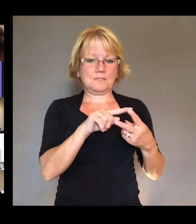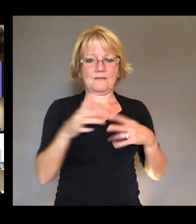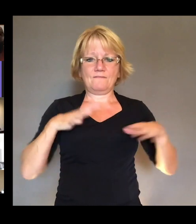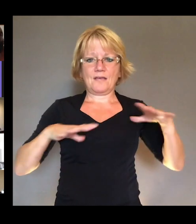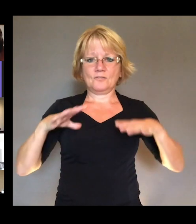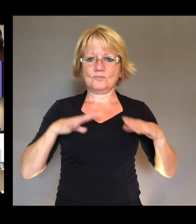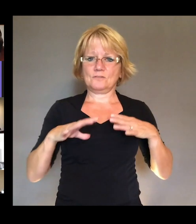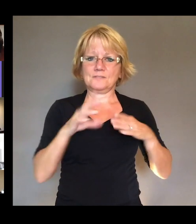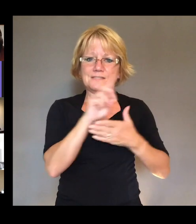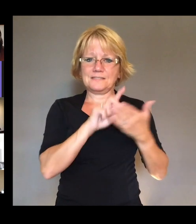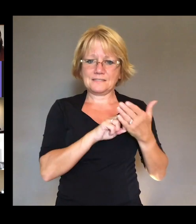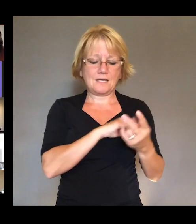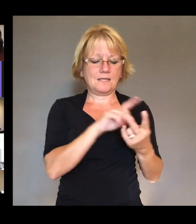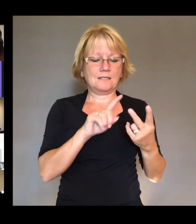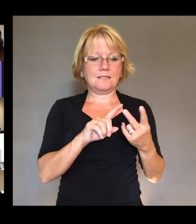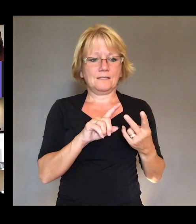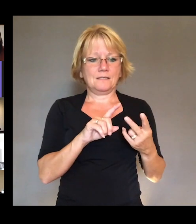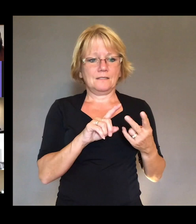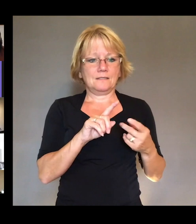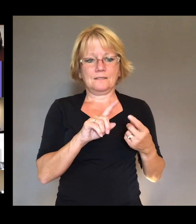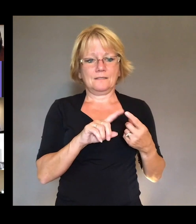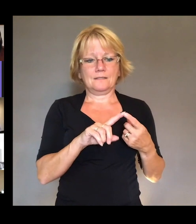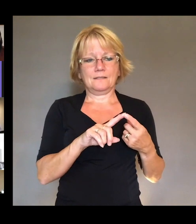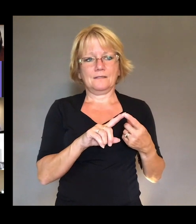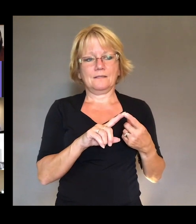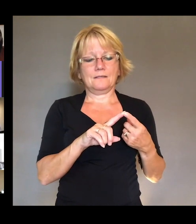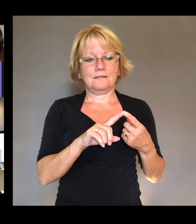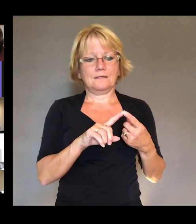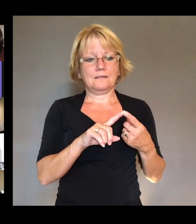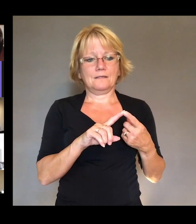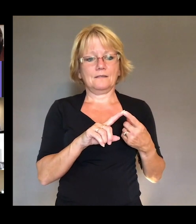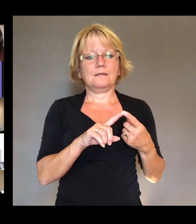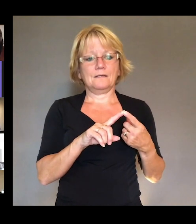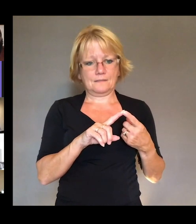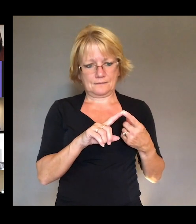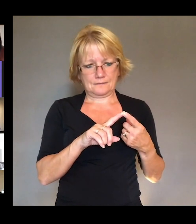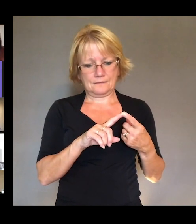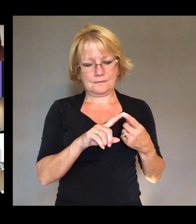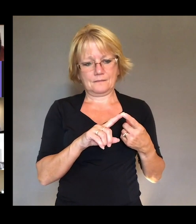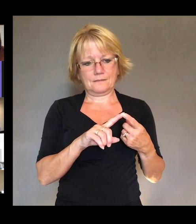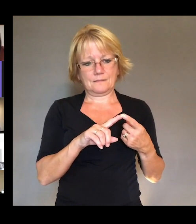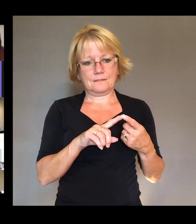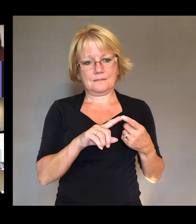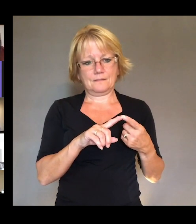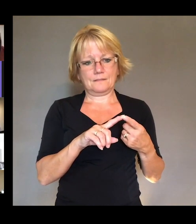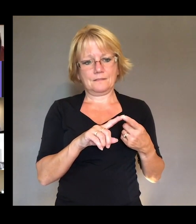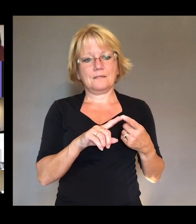and one of them is the fashion design shop. And through some community engagement,